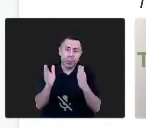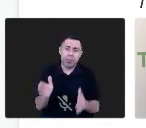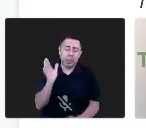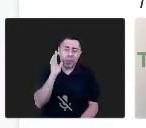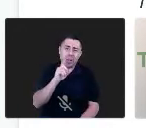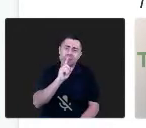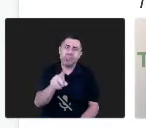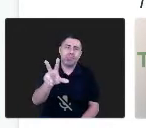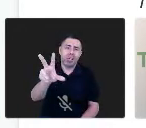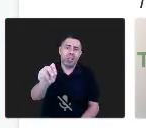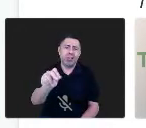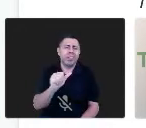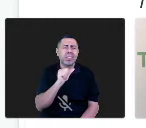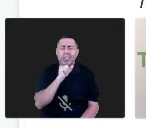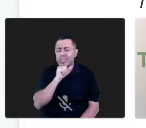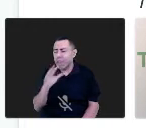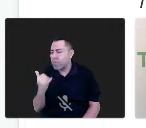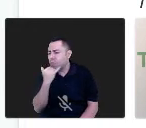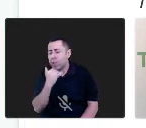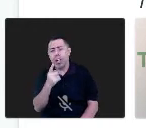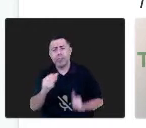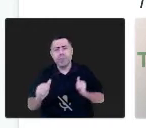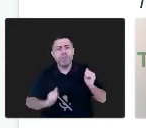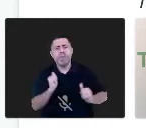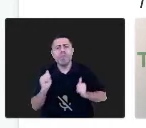you're putting yourself out there in fact this is part of like the funnel right you're going to try